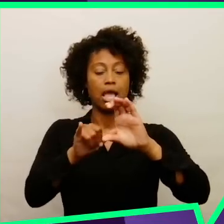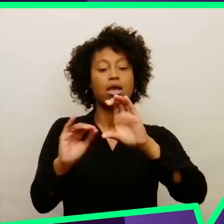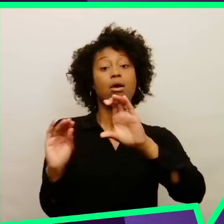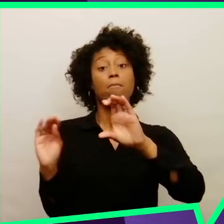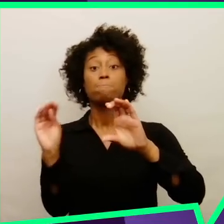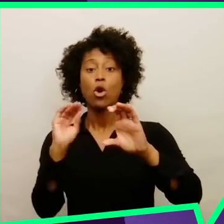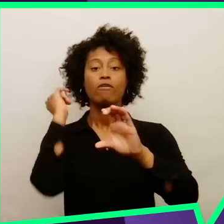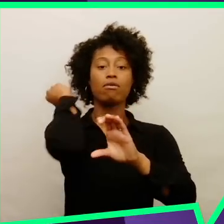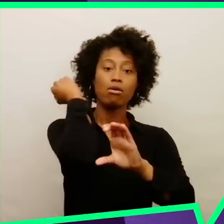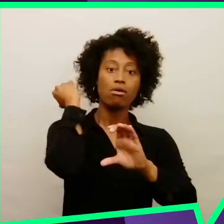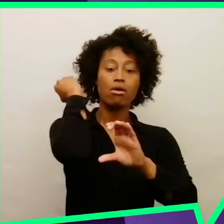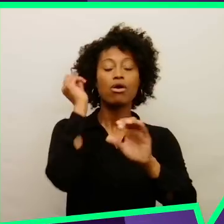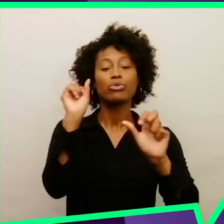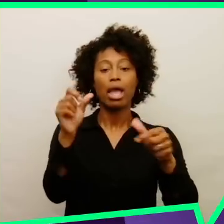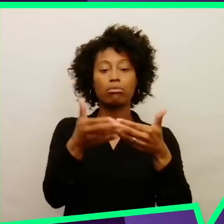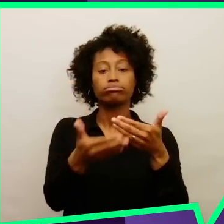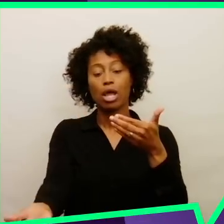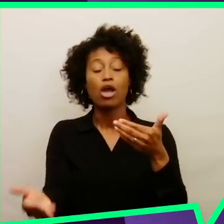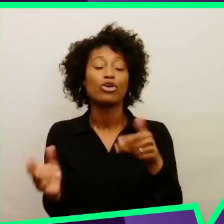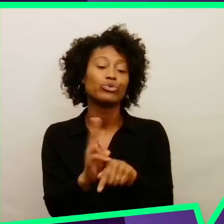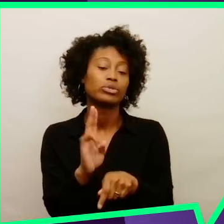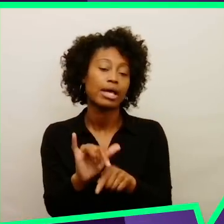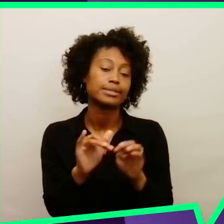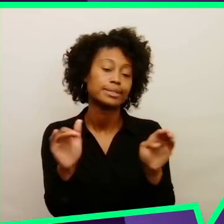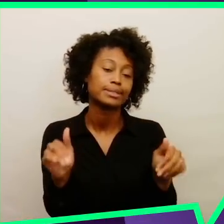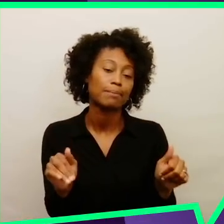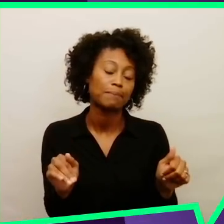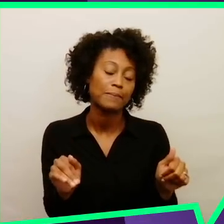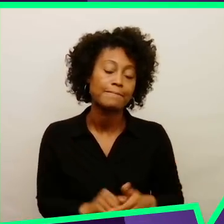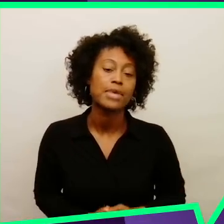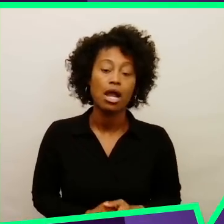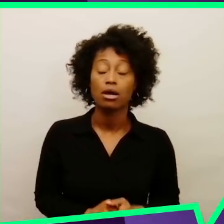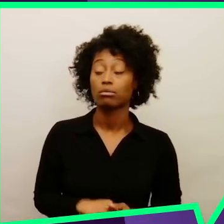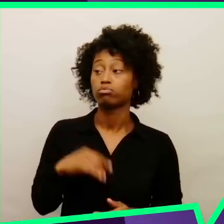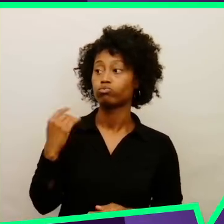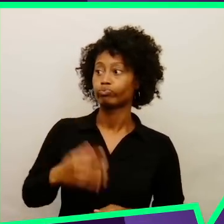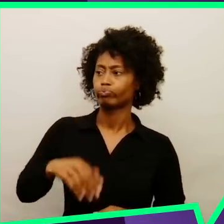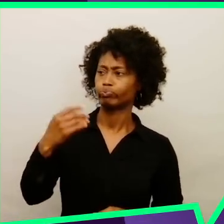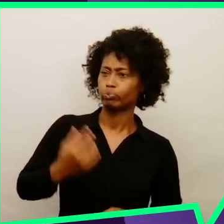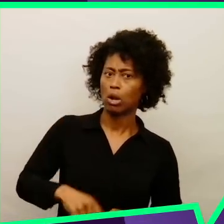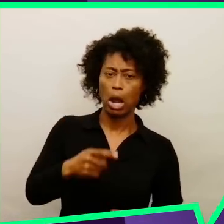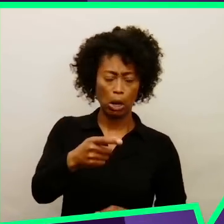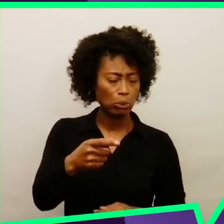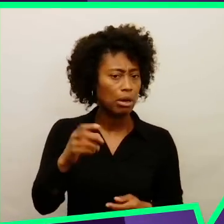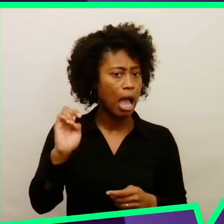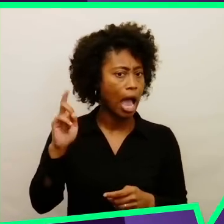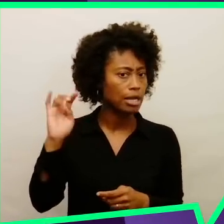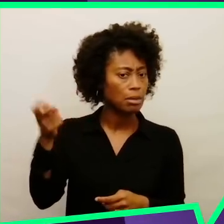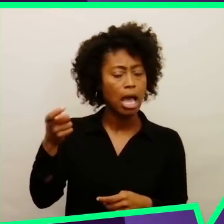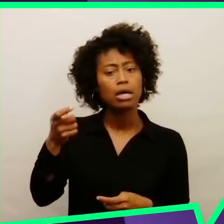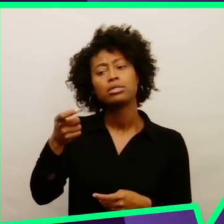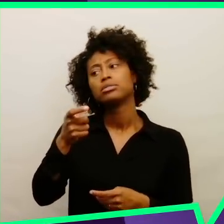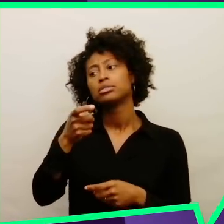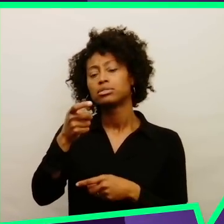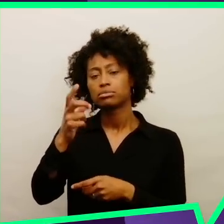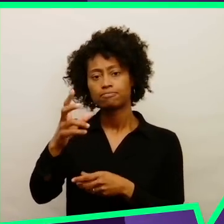where they might have the best or most accurate amount of movement and using that flexibility of the mounting system we have in there.